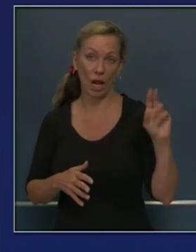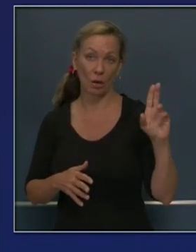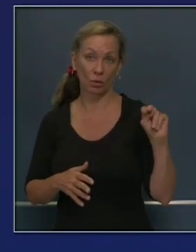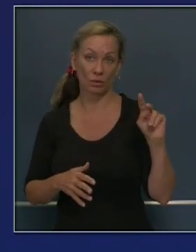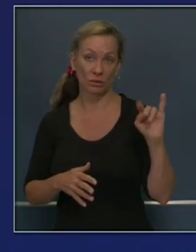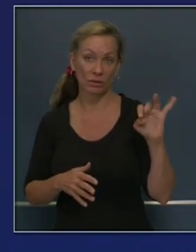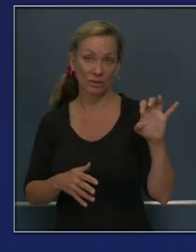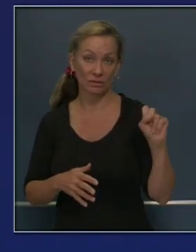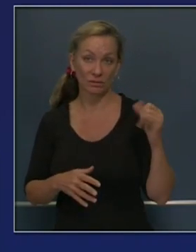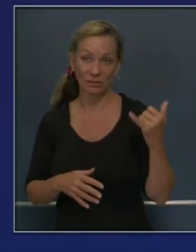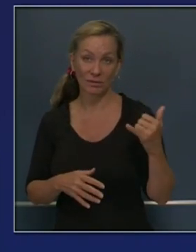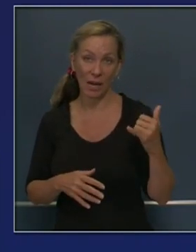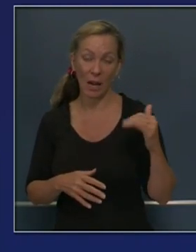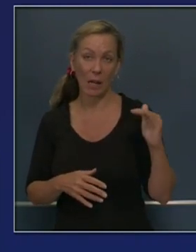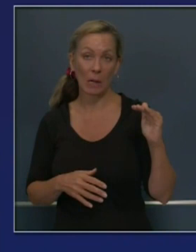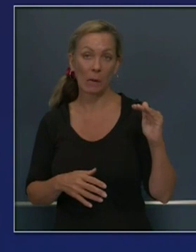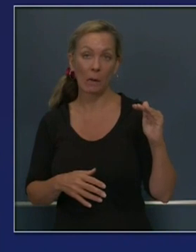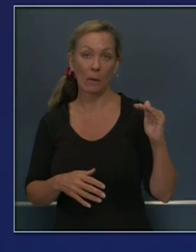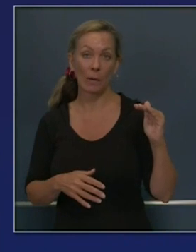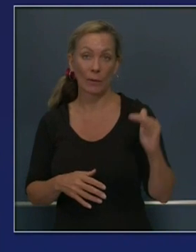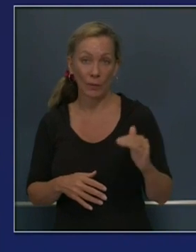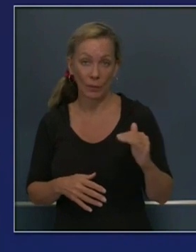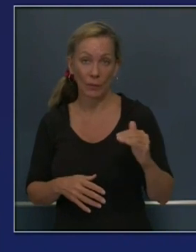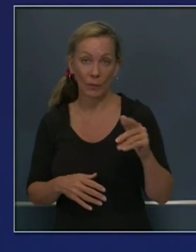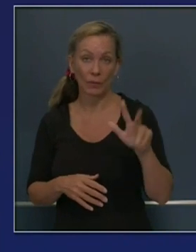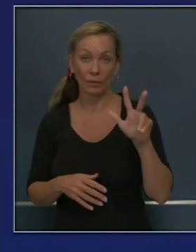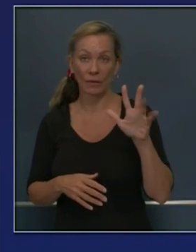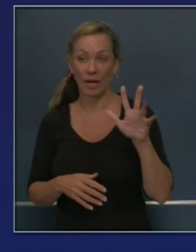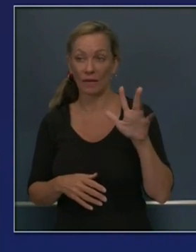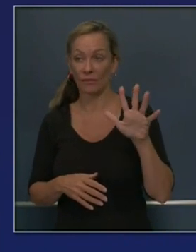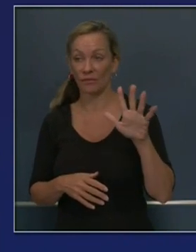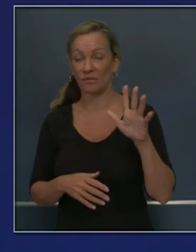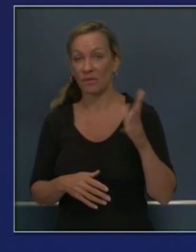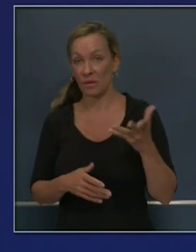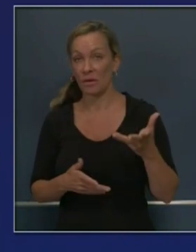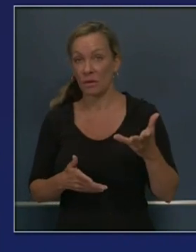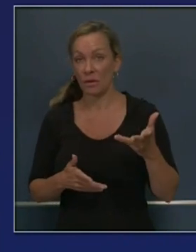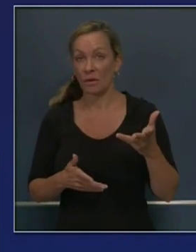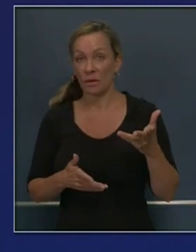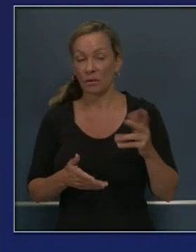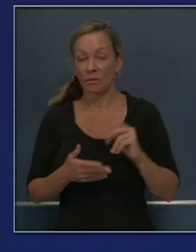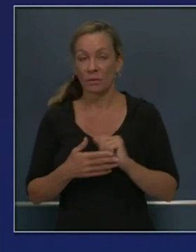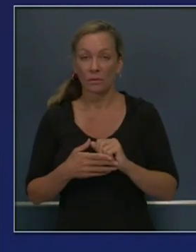MONASTERY LIST. PICKING UP ON THE TREND WE SAW LAST WEEK FROM 42 COUNTIES.